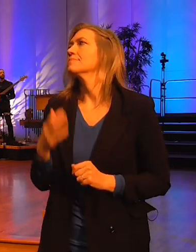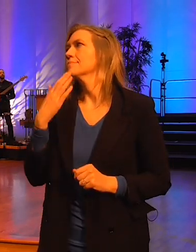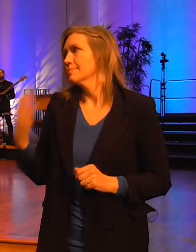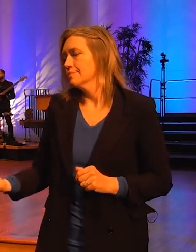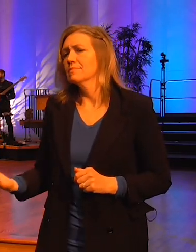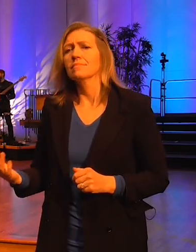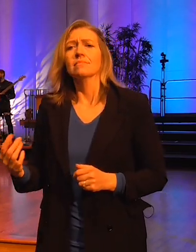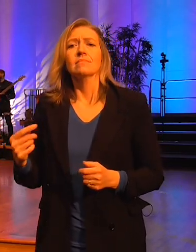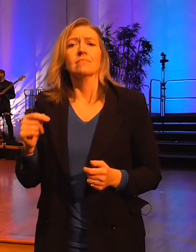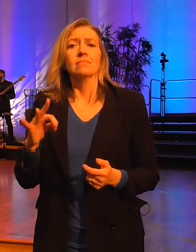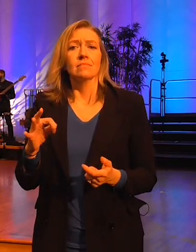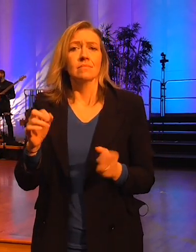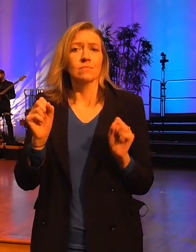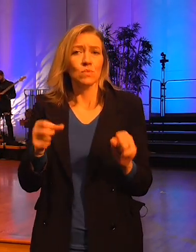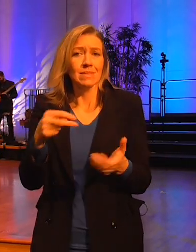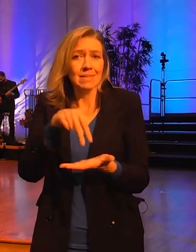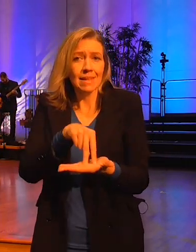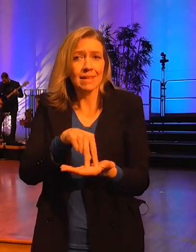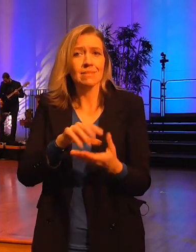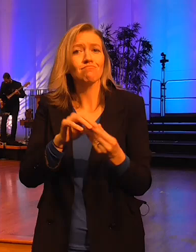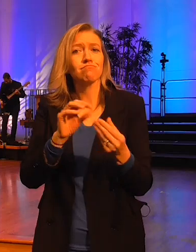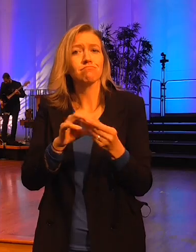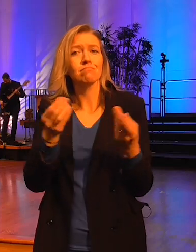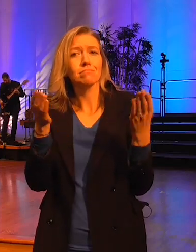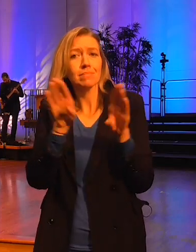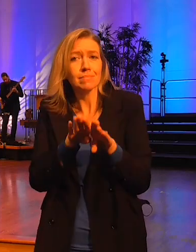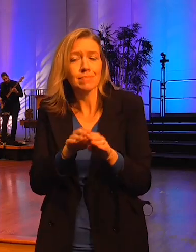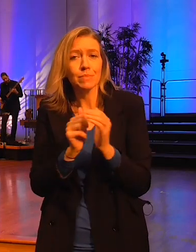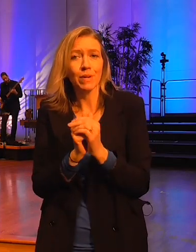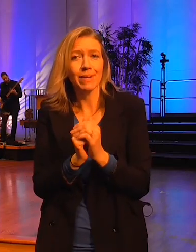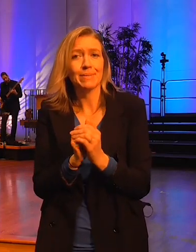me before we sing Our peace song if you'd like repeat after me something wonderful is happening